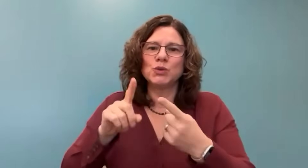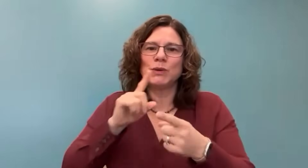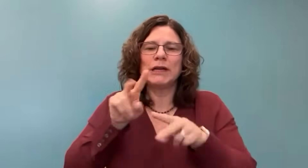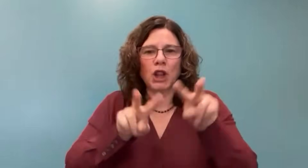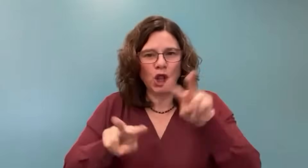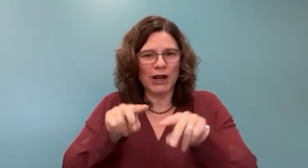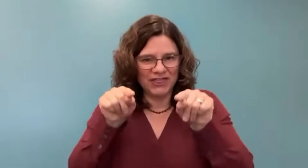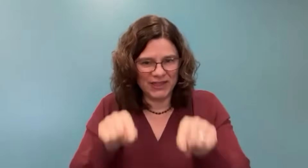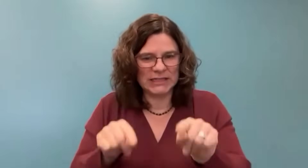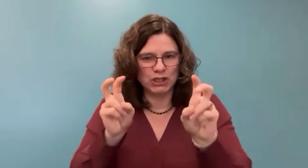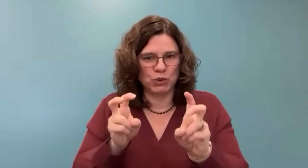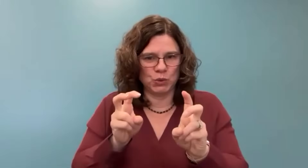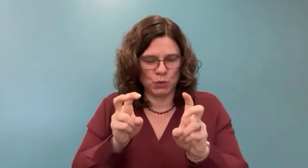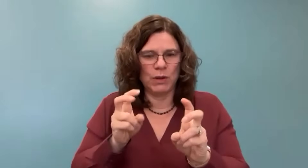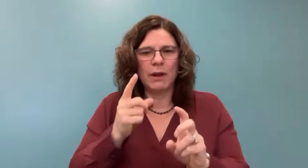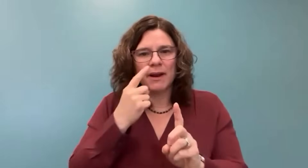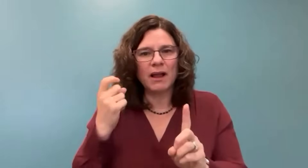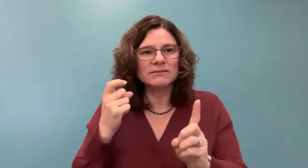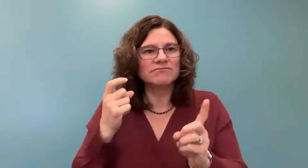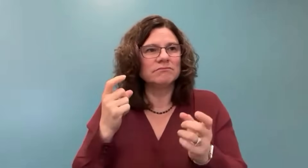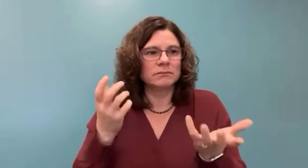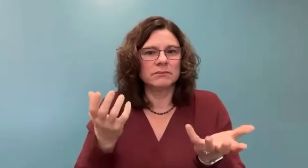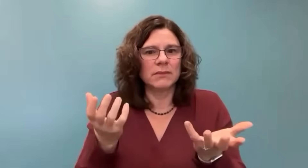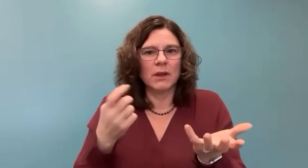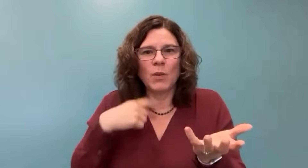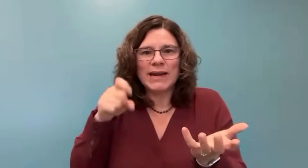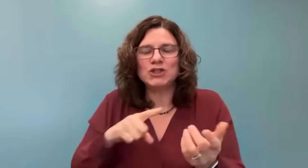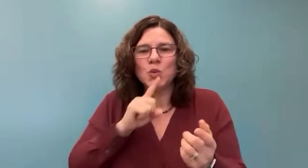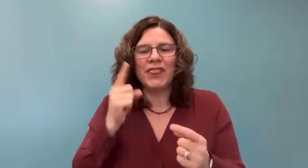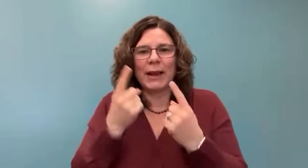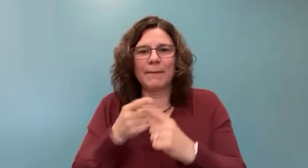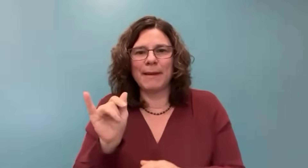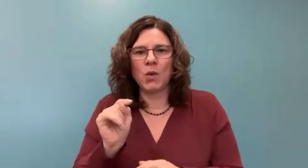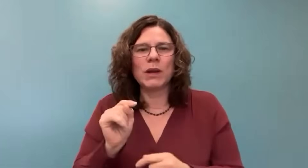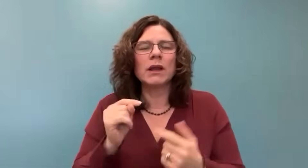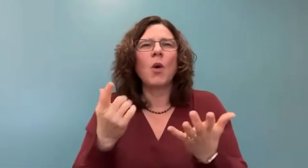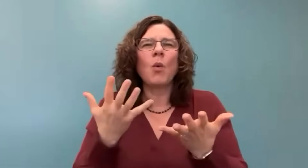To look into this issue, because we need to think about it.